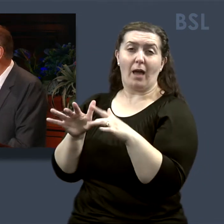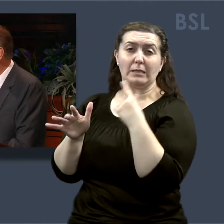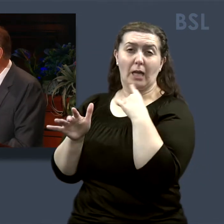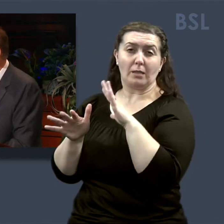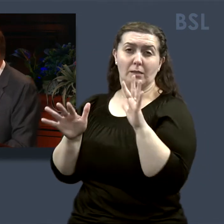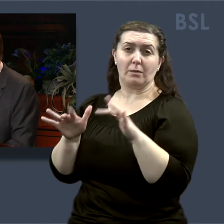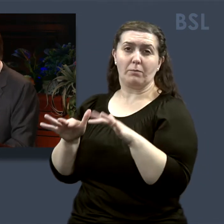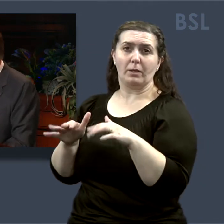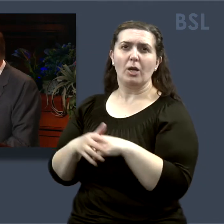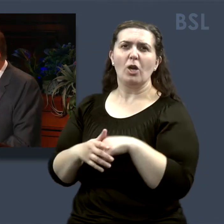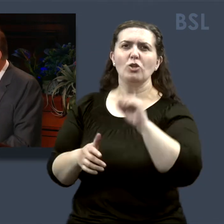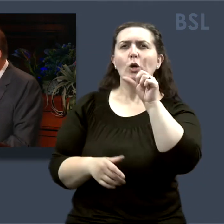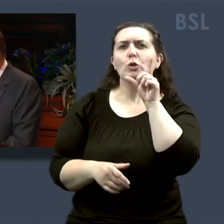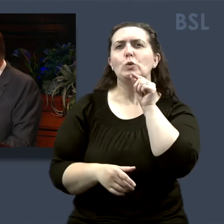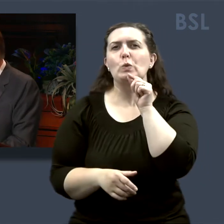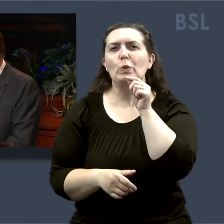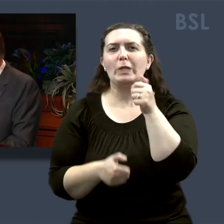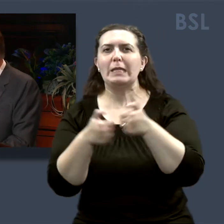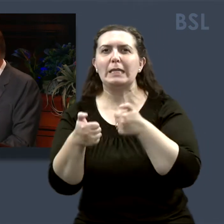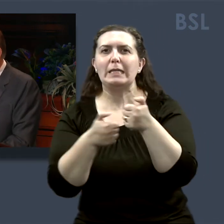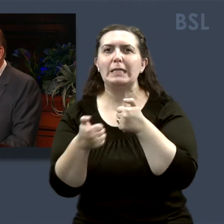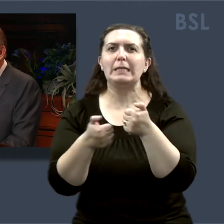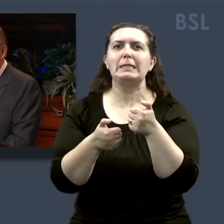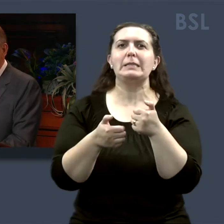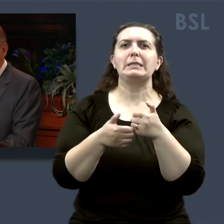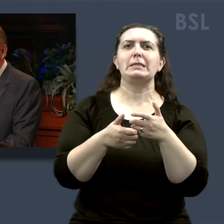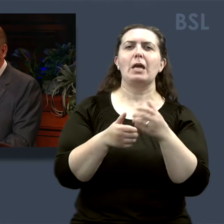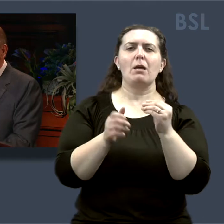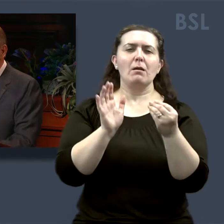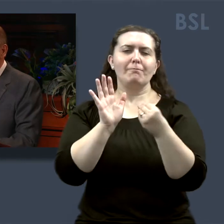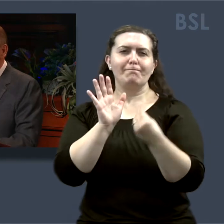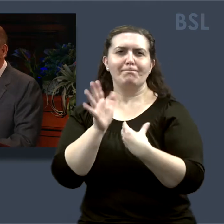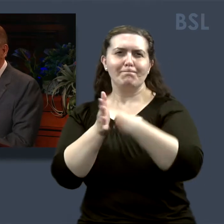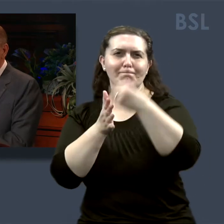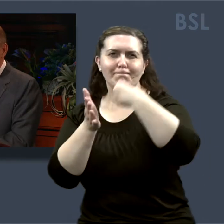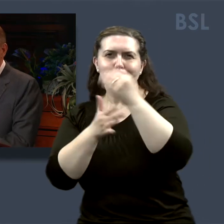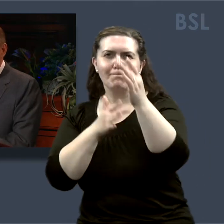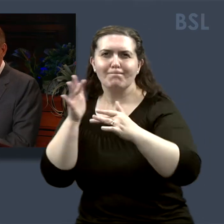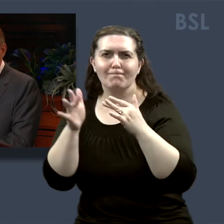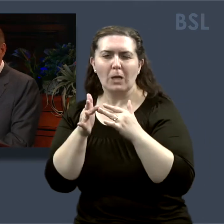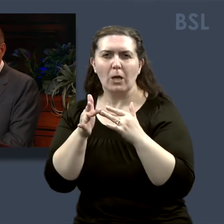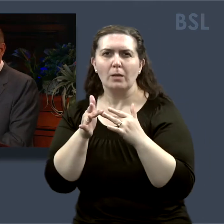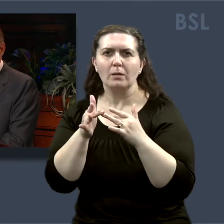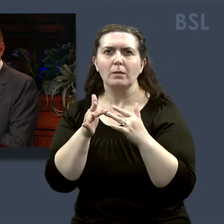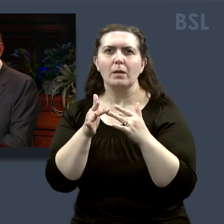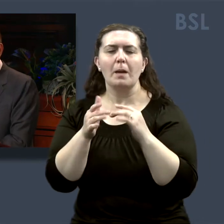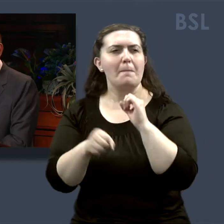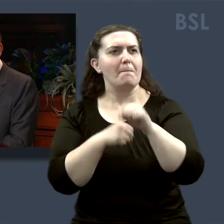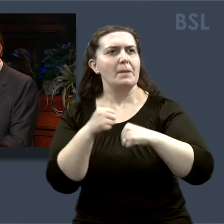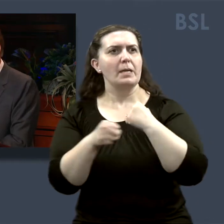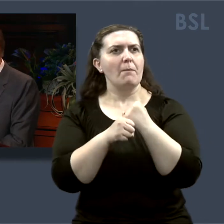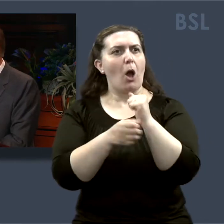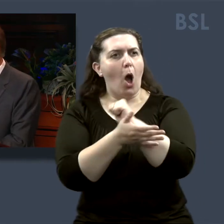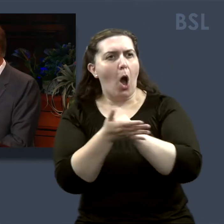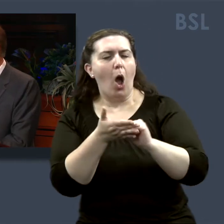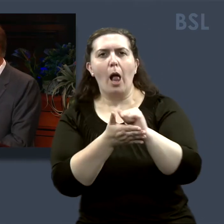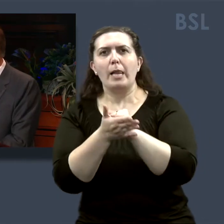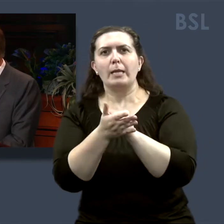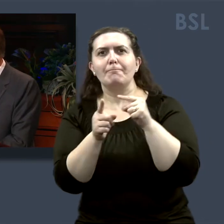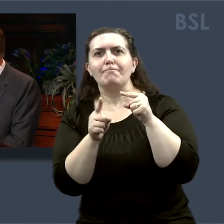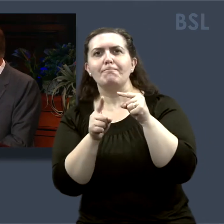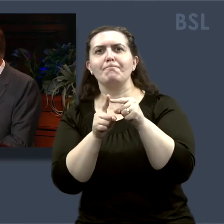Your tweets, direct messages, and posts will take on a higher, holier purpose